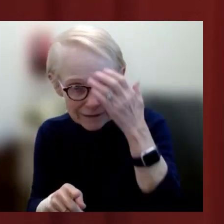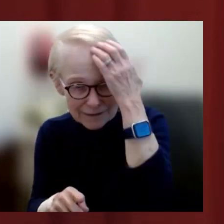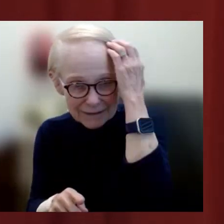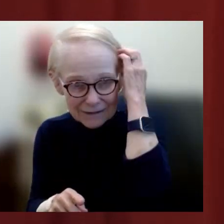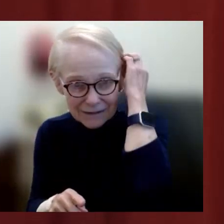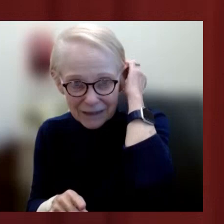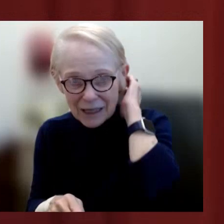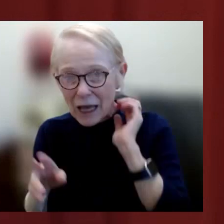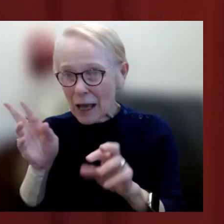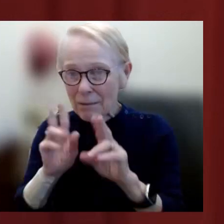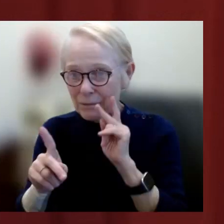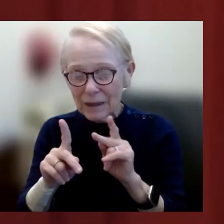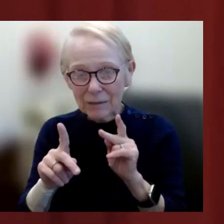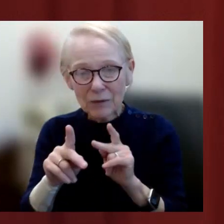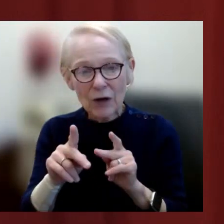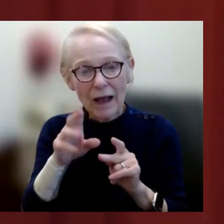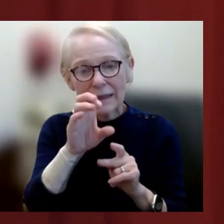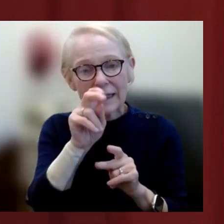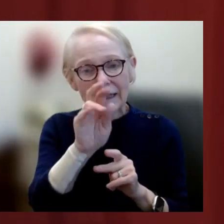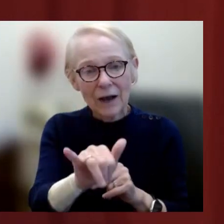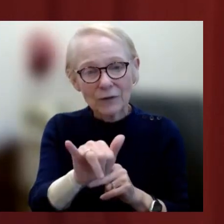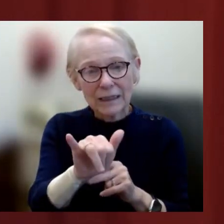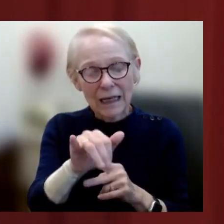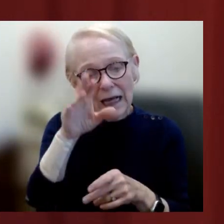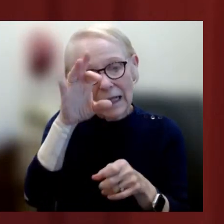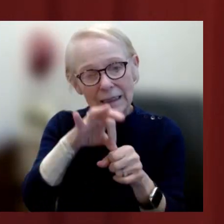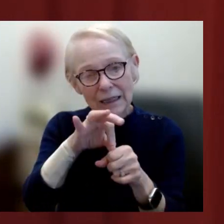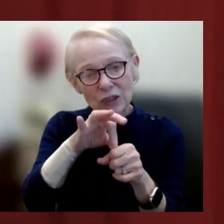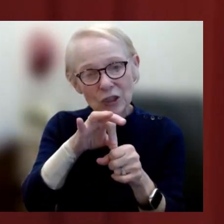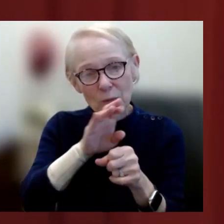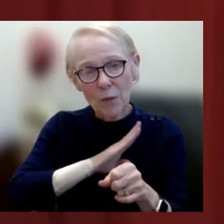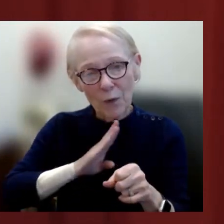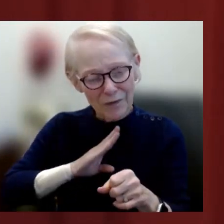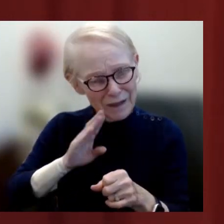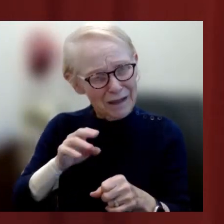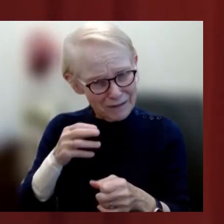the county election boards they're there for that reason they're there to help you and I believe